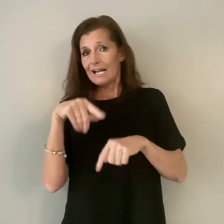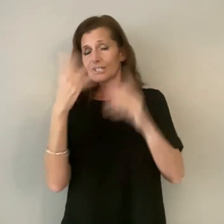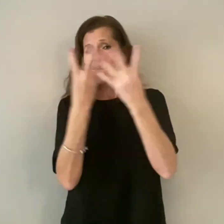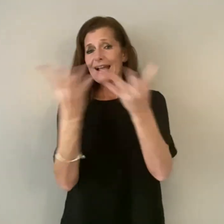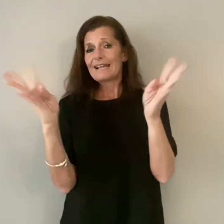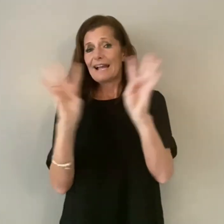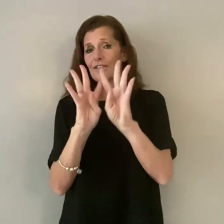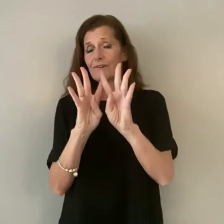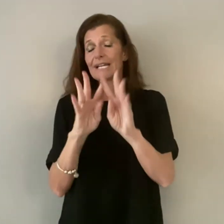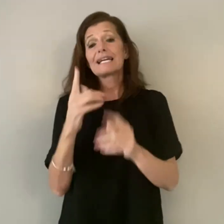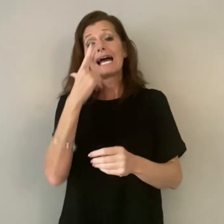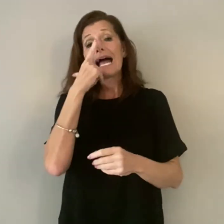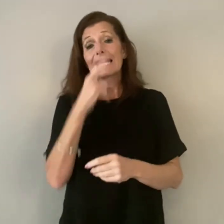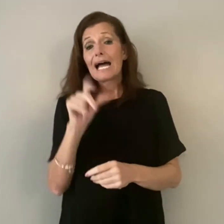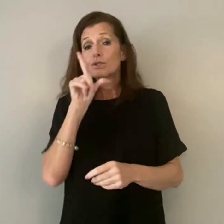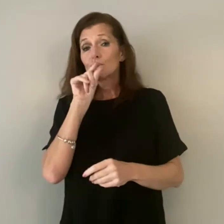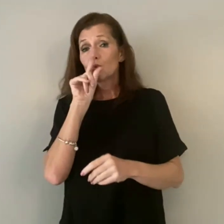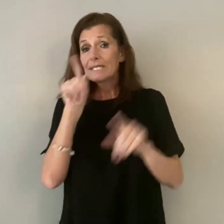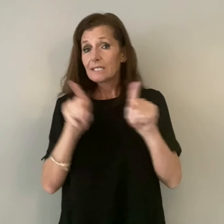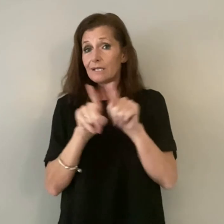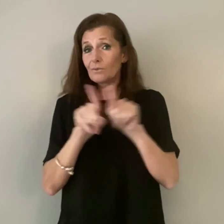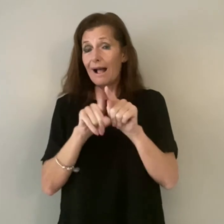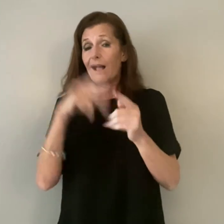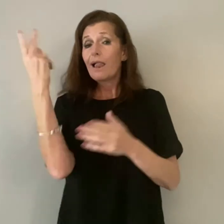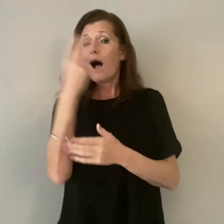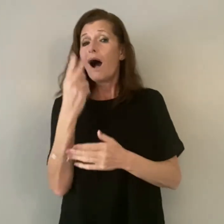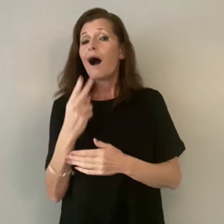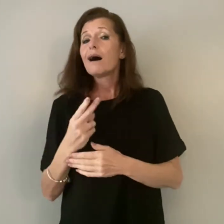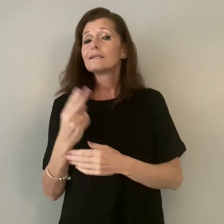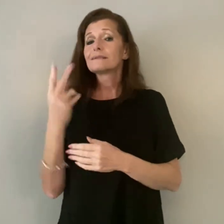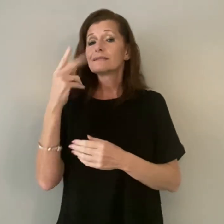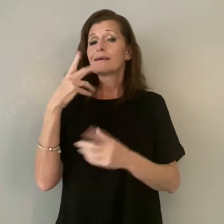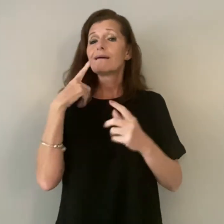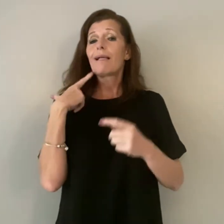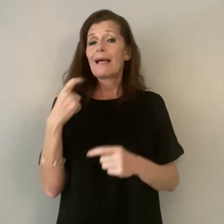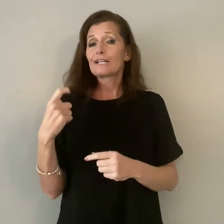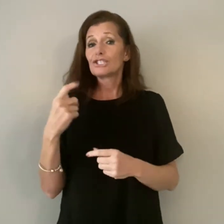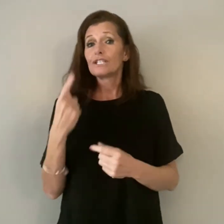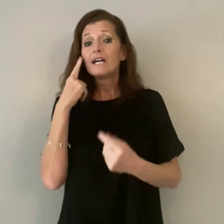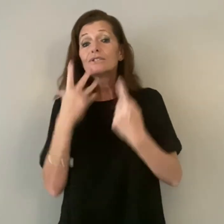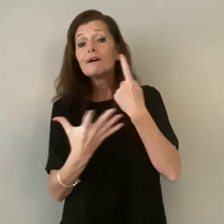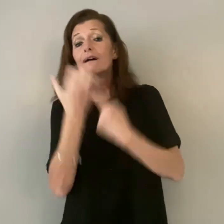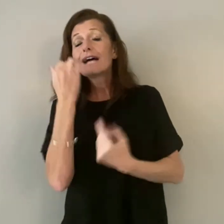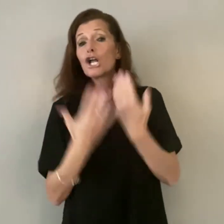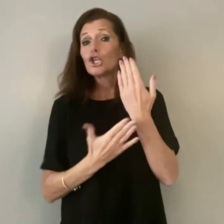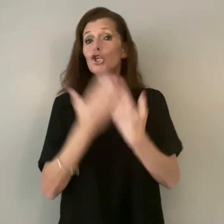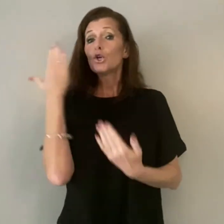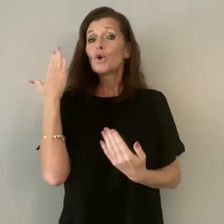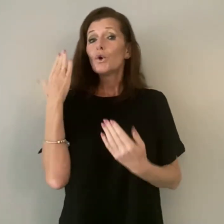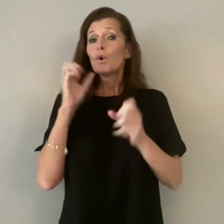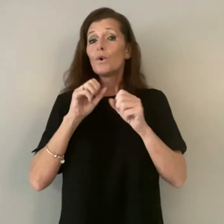You can also follow us Lancashire on Twitter @ArtsLancashire to hear when each new episode goes live.